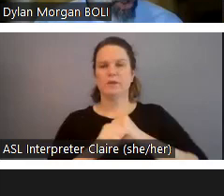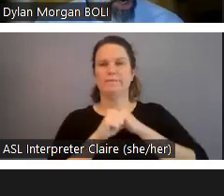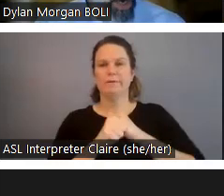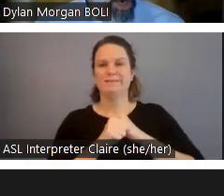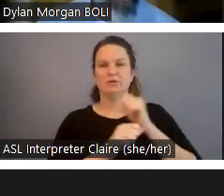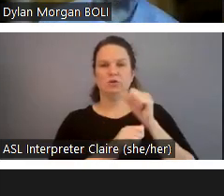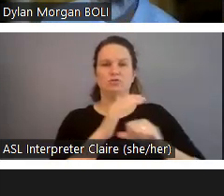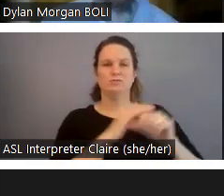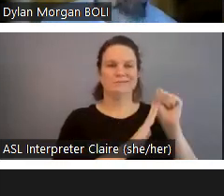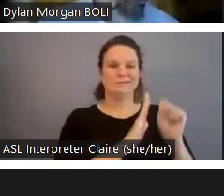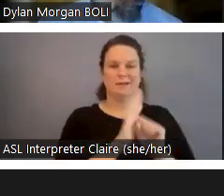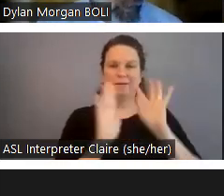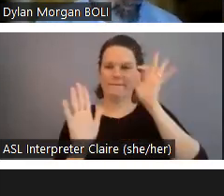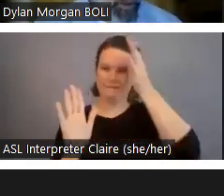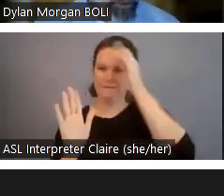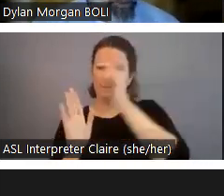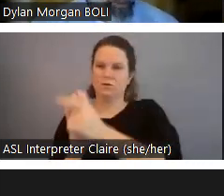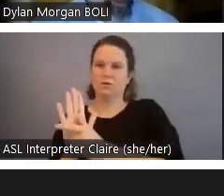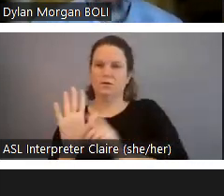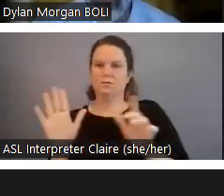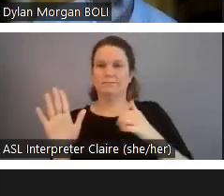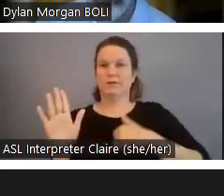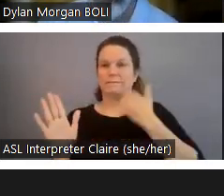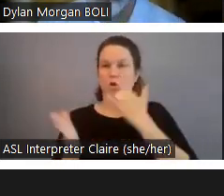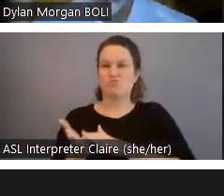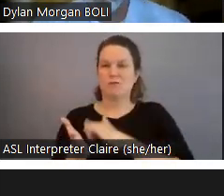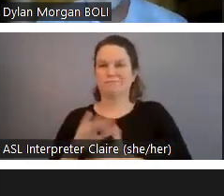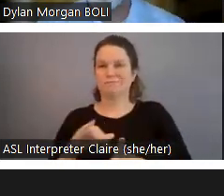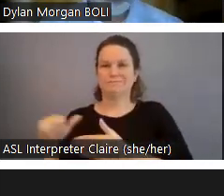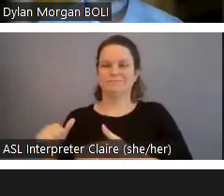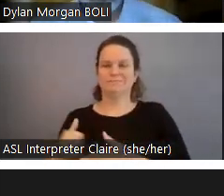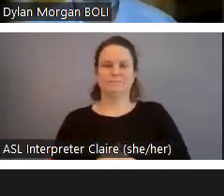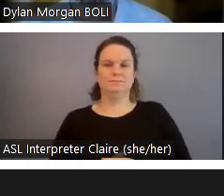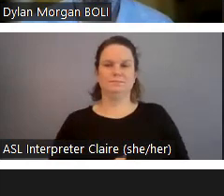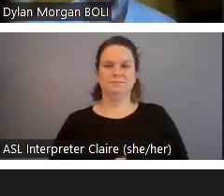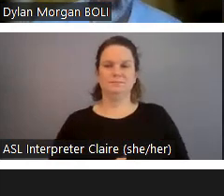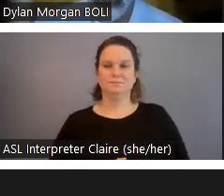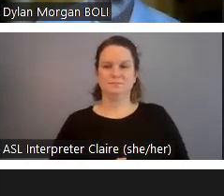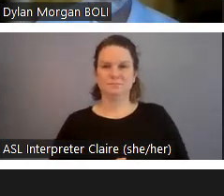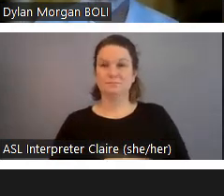federal law- apologies.